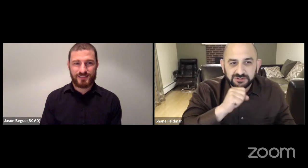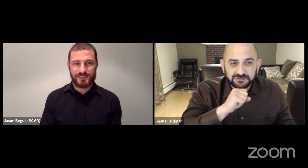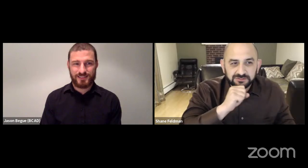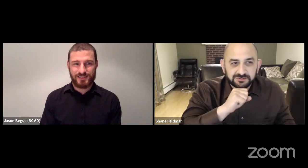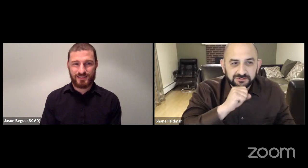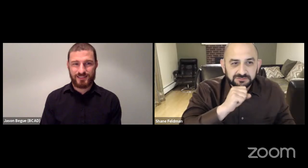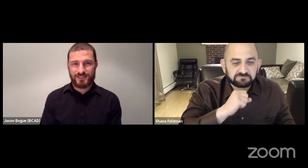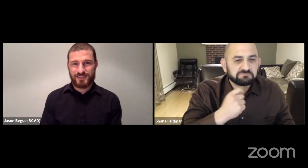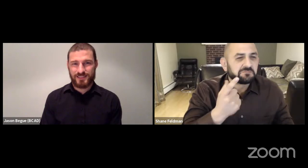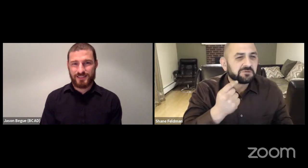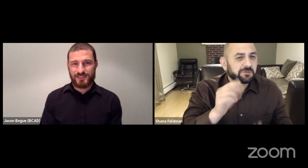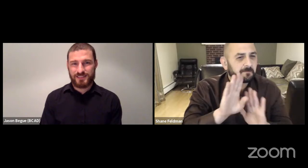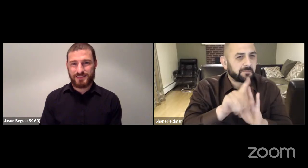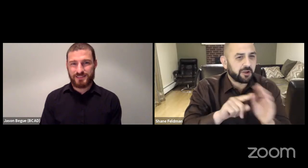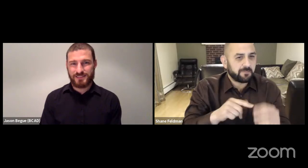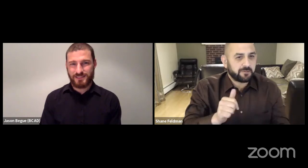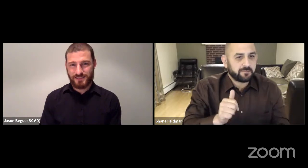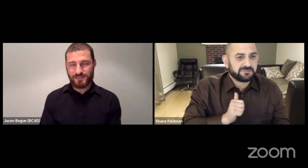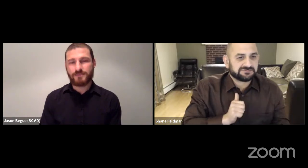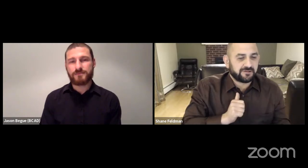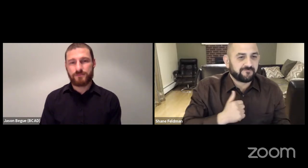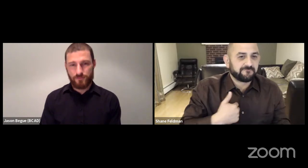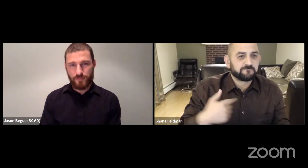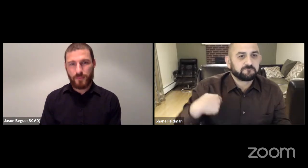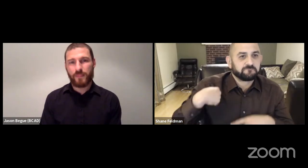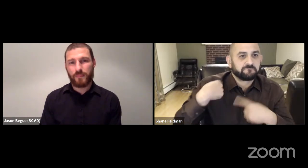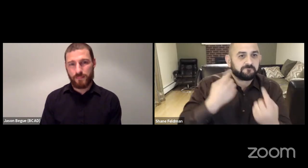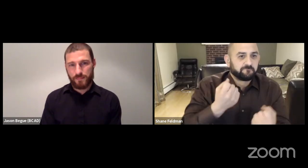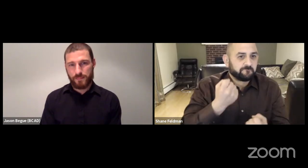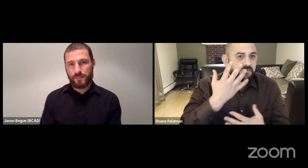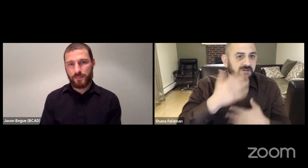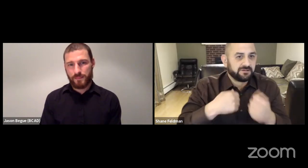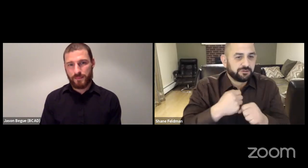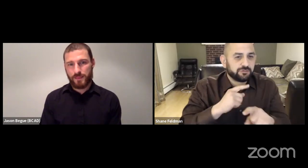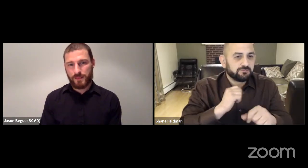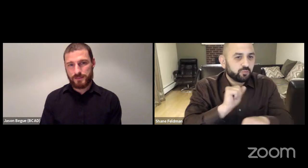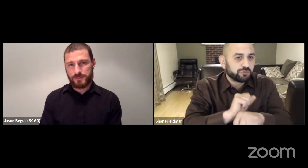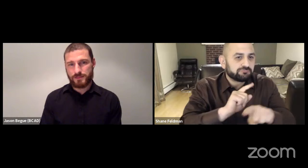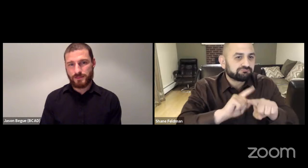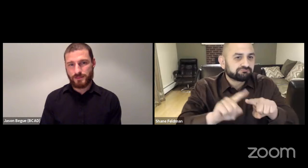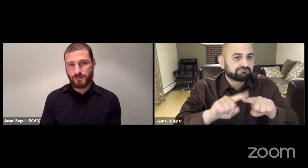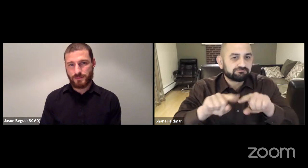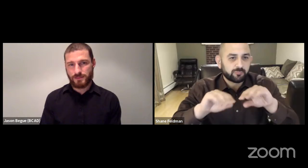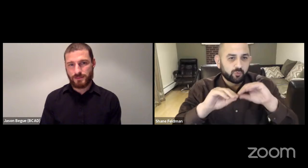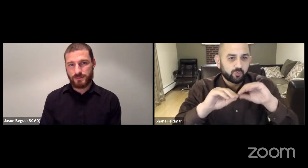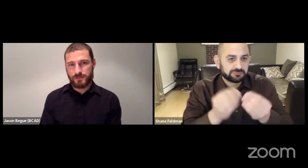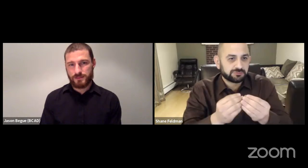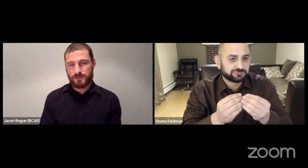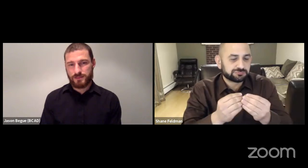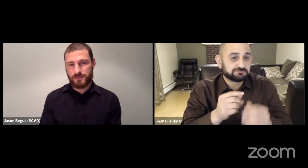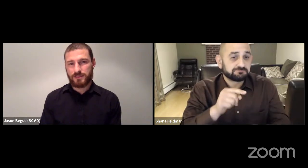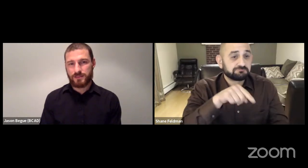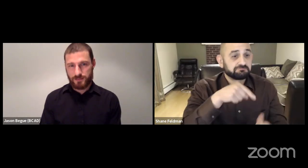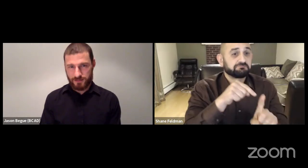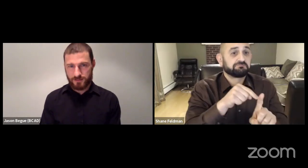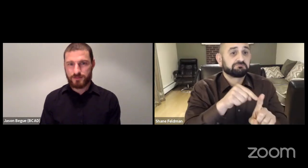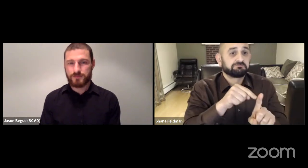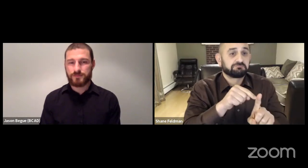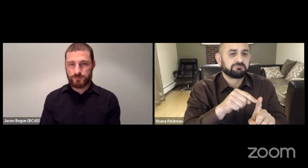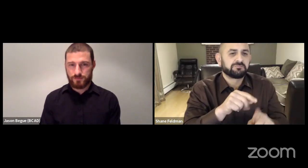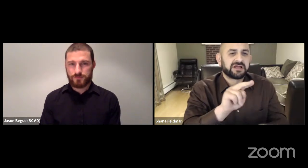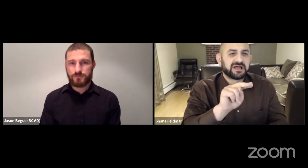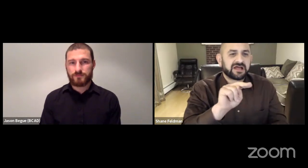I would like to provide a little bit of background about myself. I've worked with various organizations